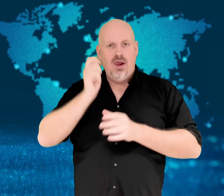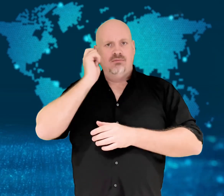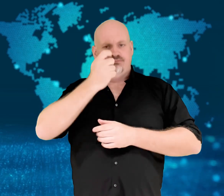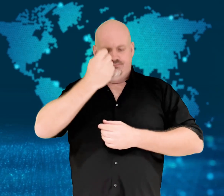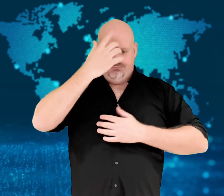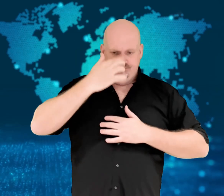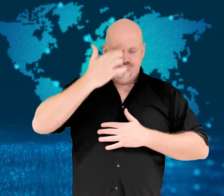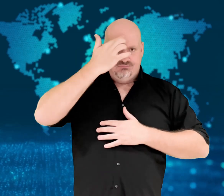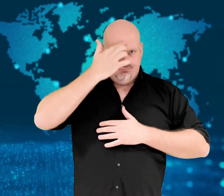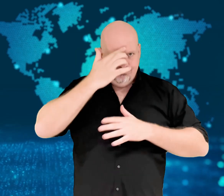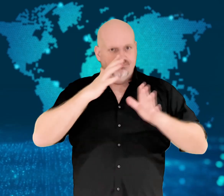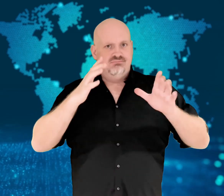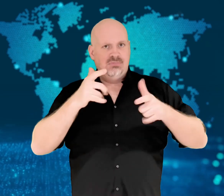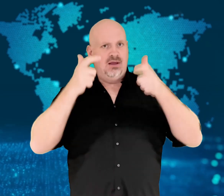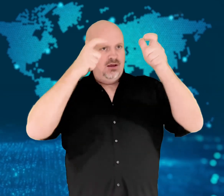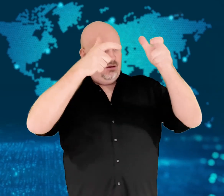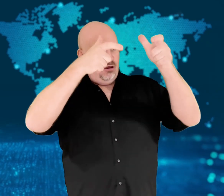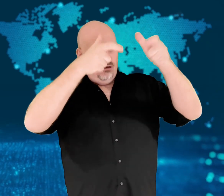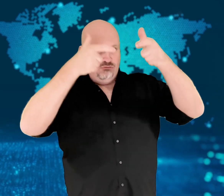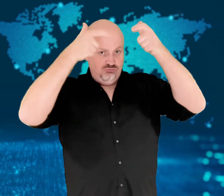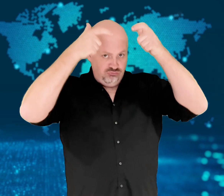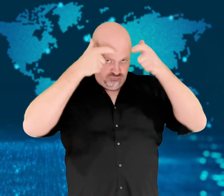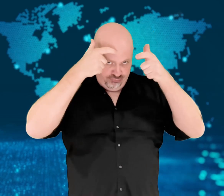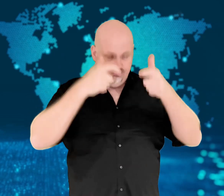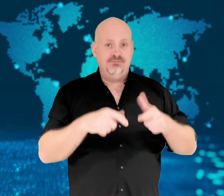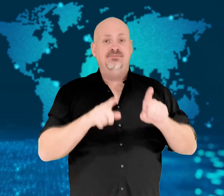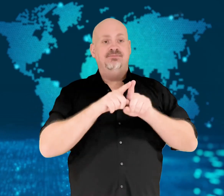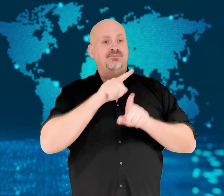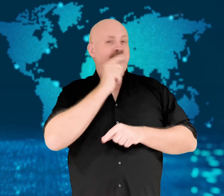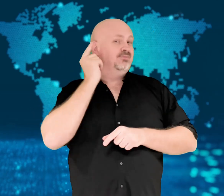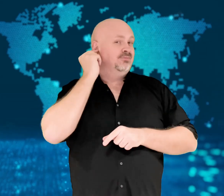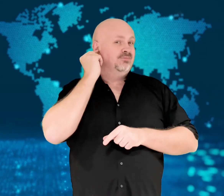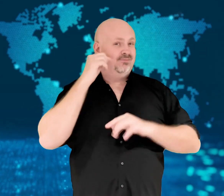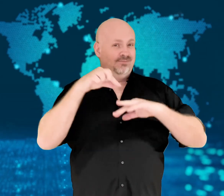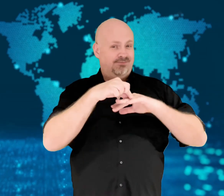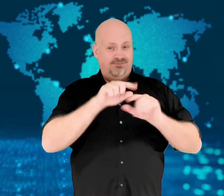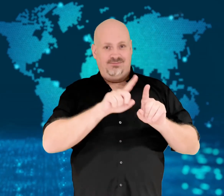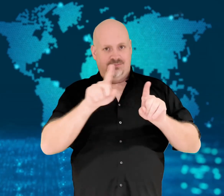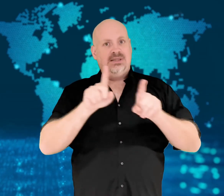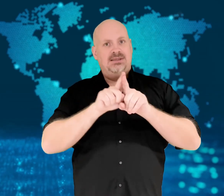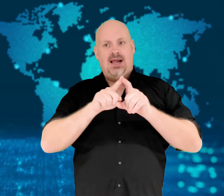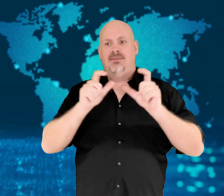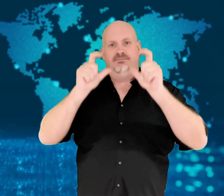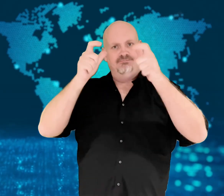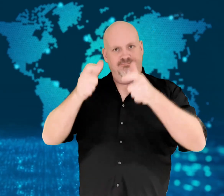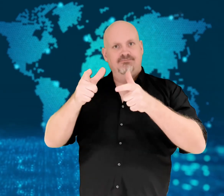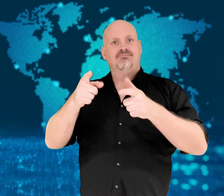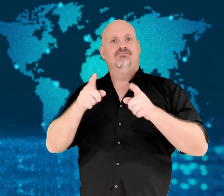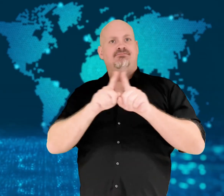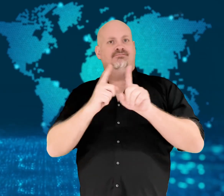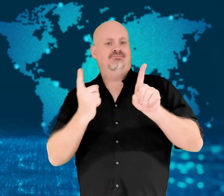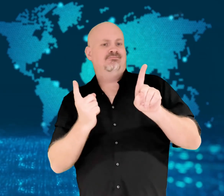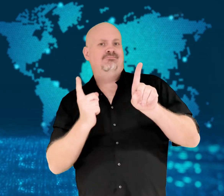with consecrated oil and crowned King.